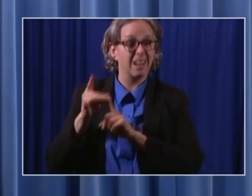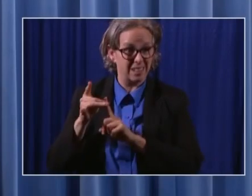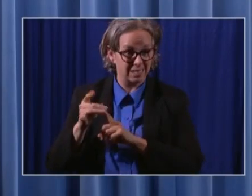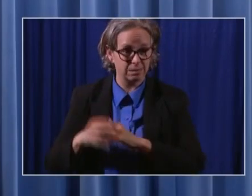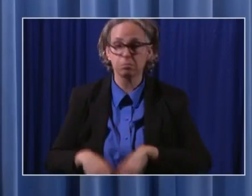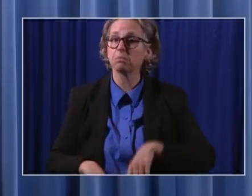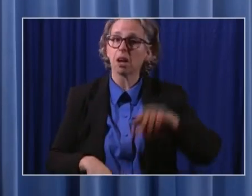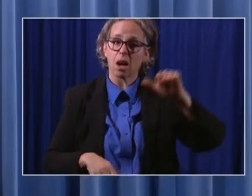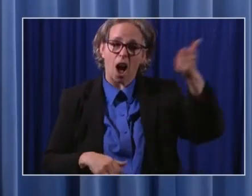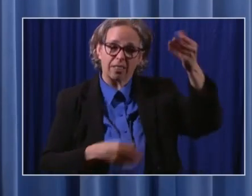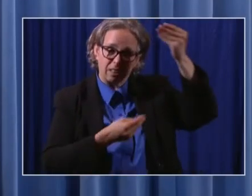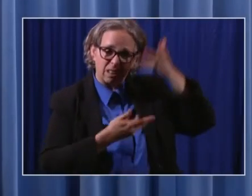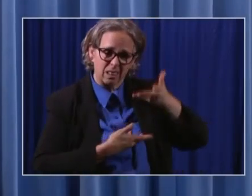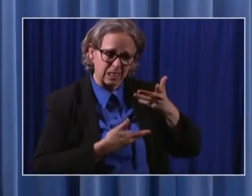PLACES ASSOCIATED WITH THEM.